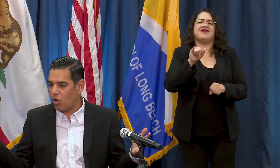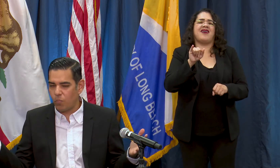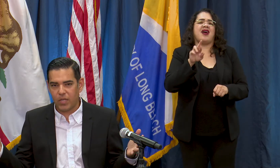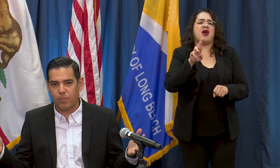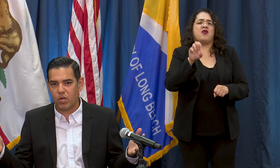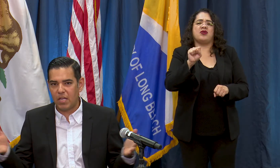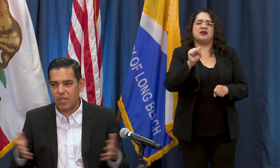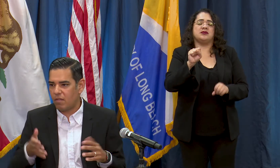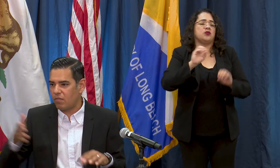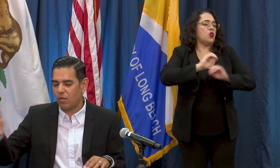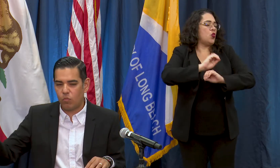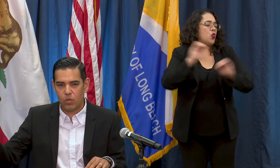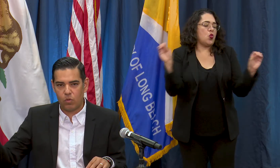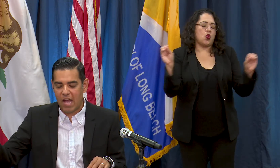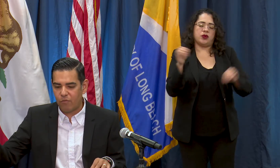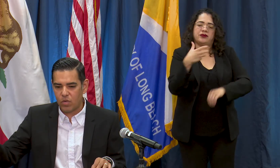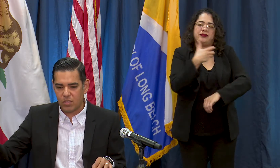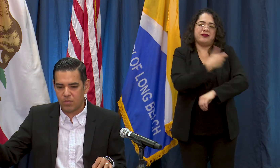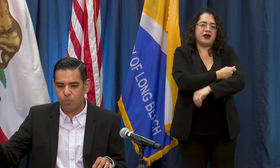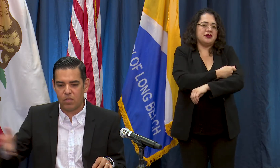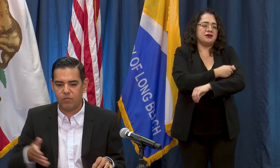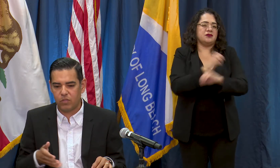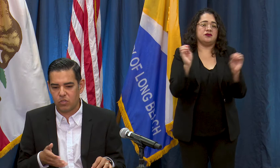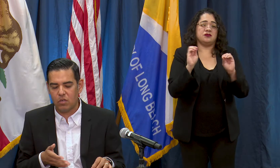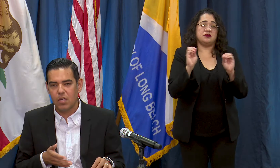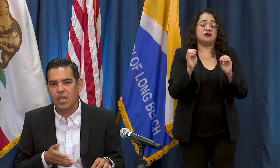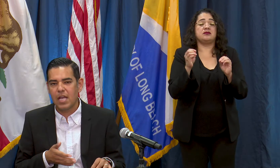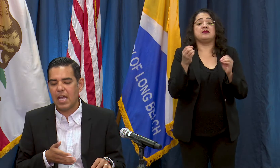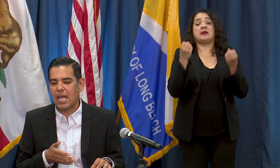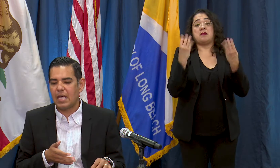hoping and praying that that we will have one at some point in the future and